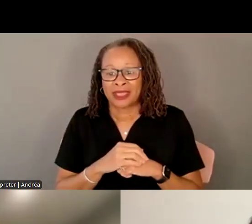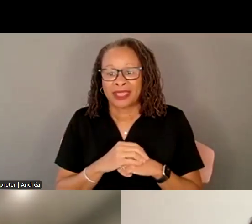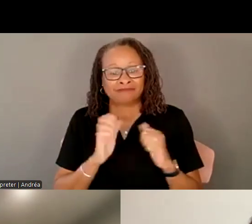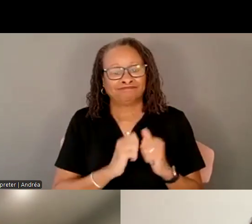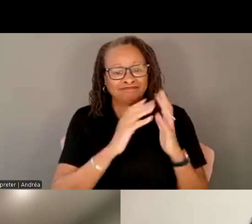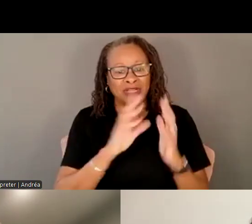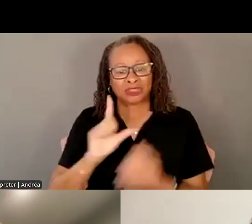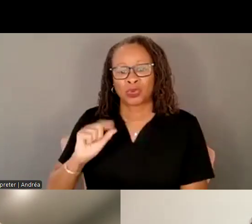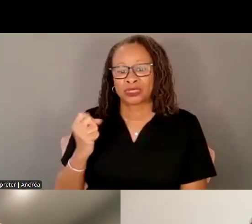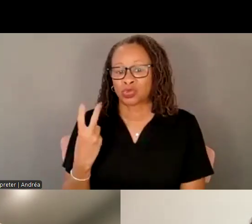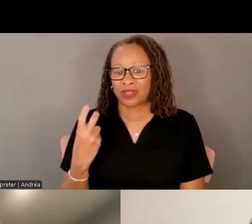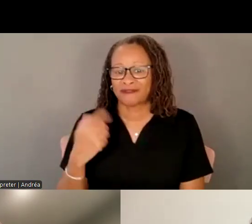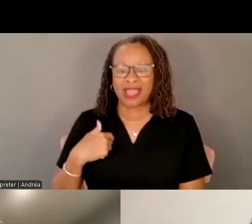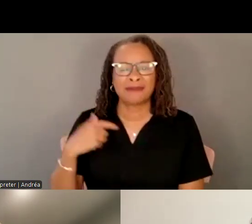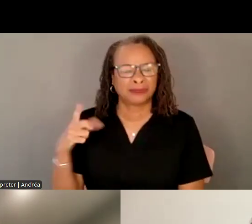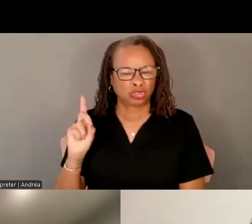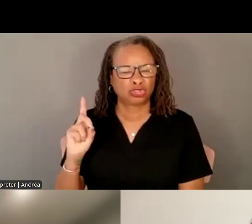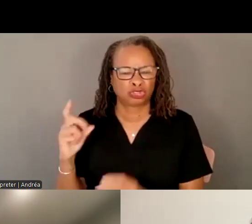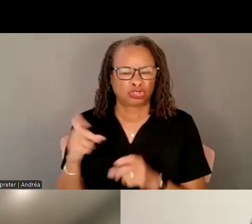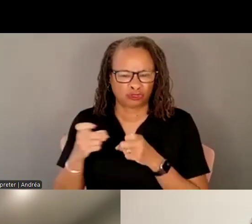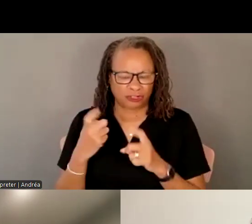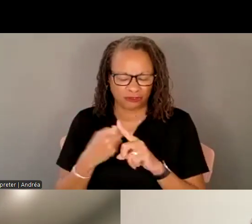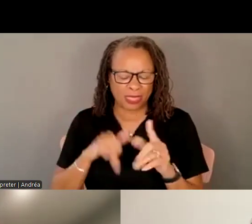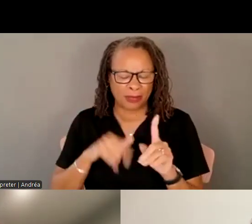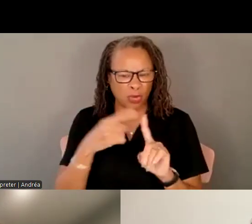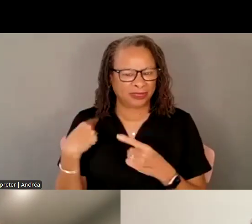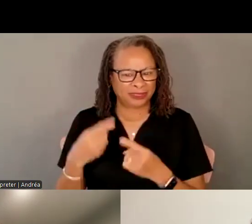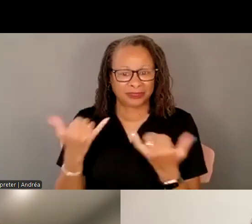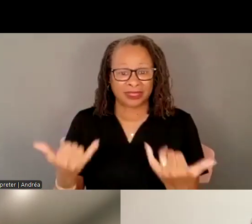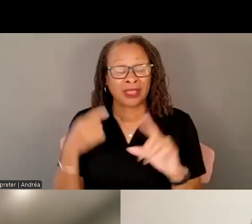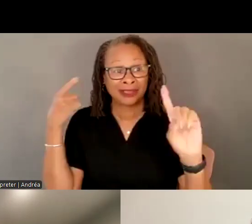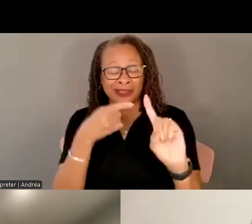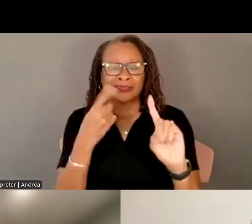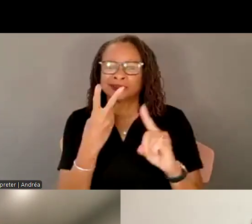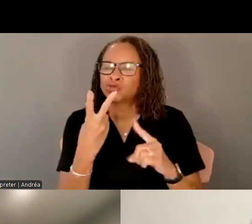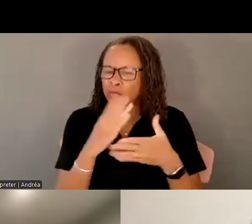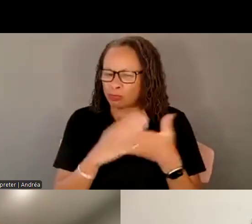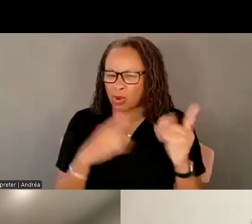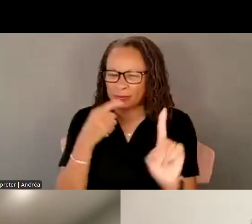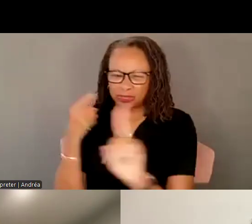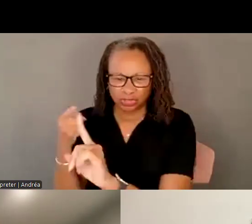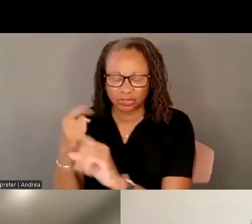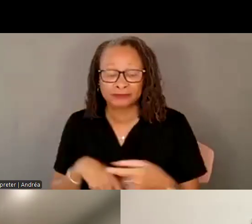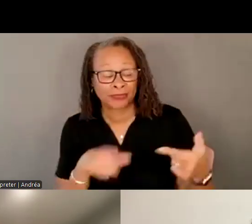I've been the director since then. And our mission is really twofold. The first is we're a consortium